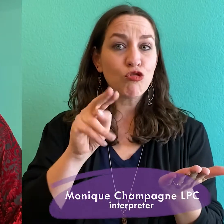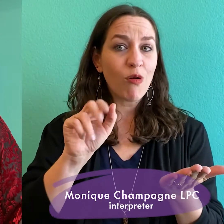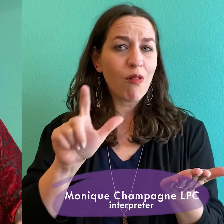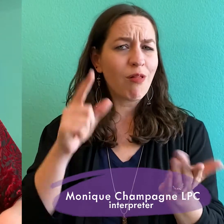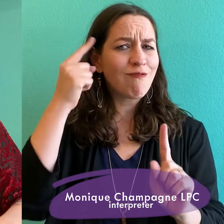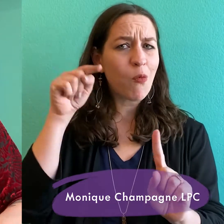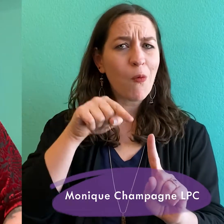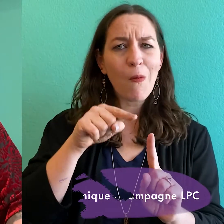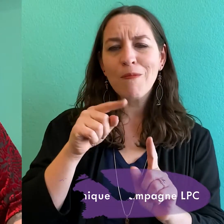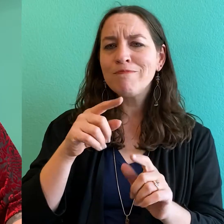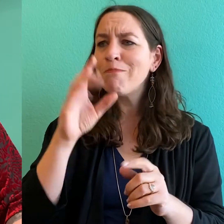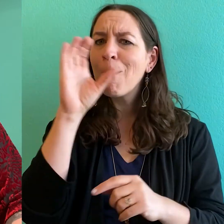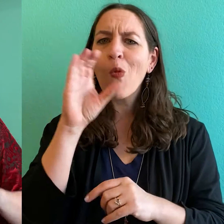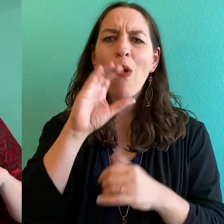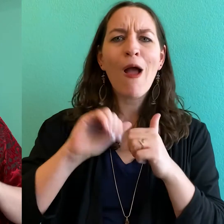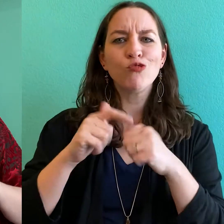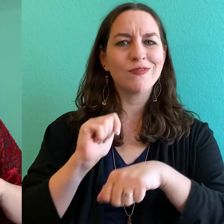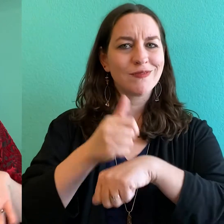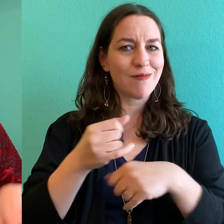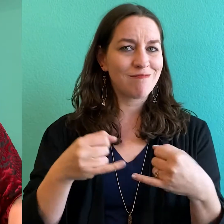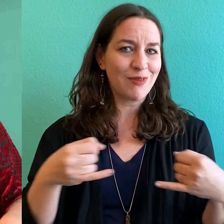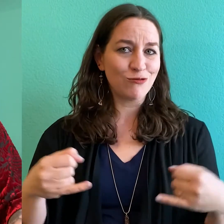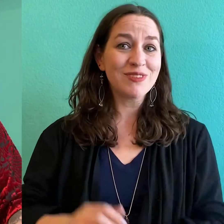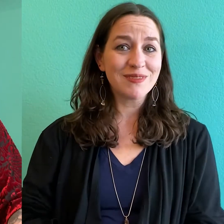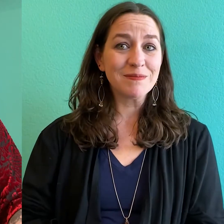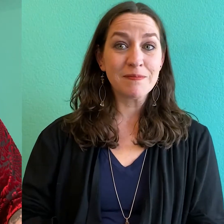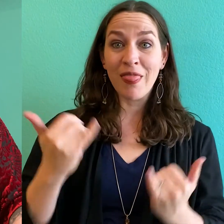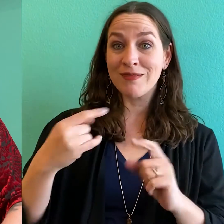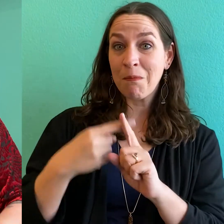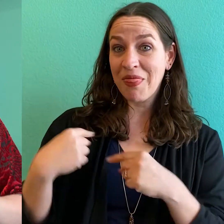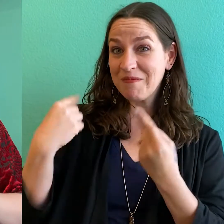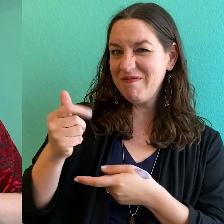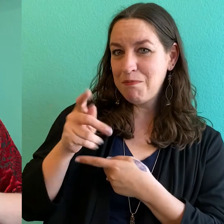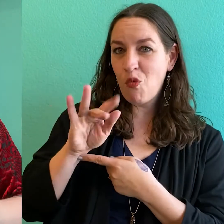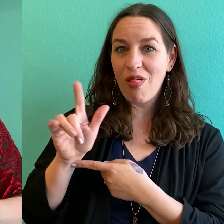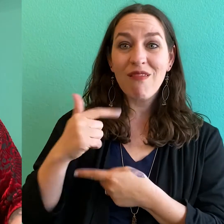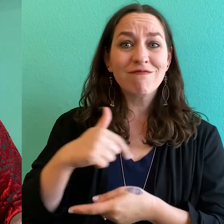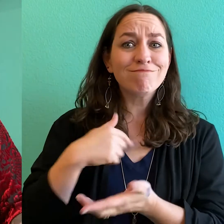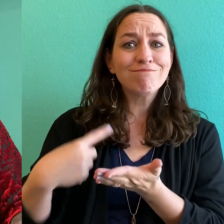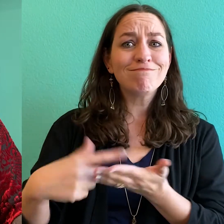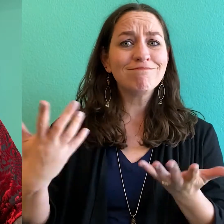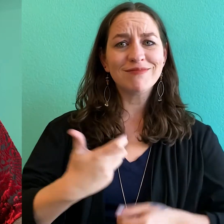to help you explore boundary setting. Now, if you've been watching our series this month in April, we've been talking a lot about self-expression.